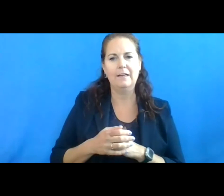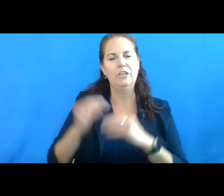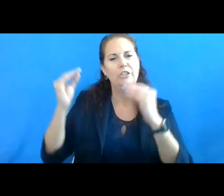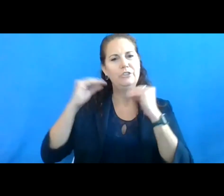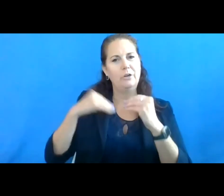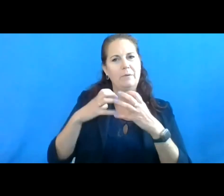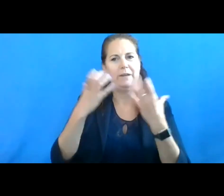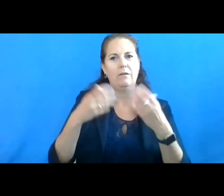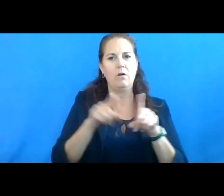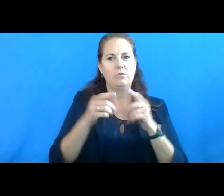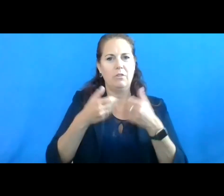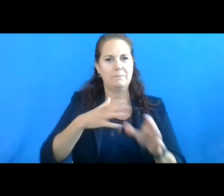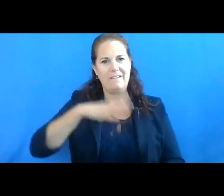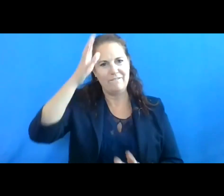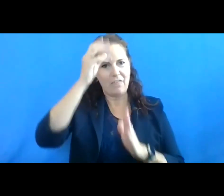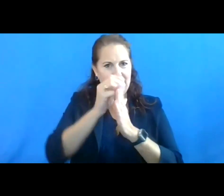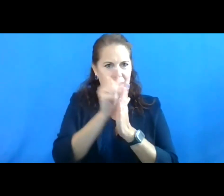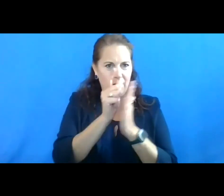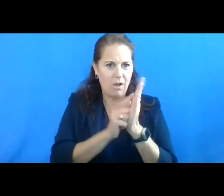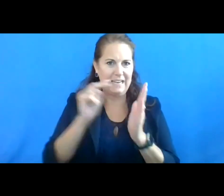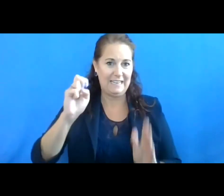Niel, my father-in-law.